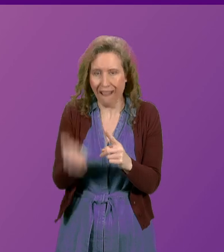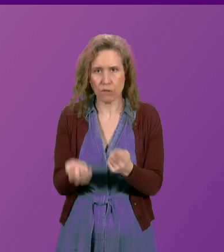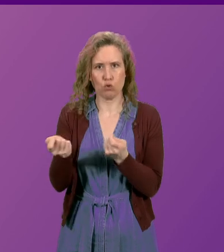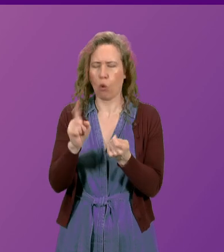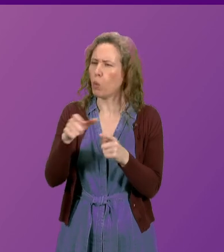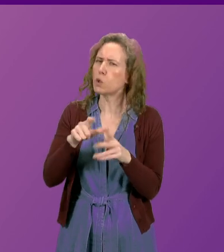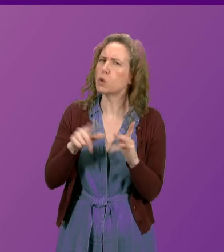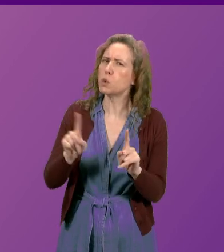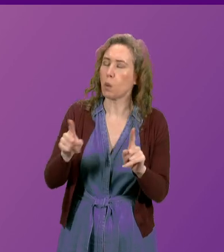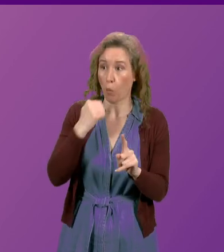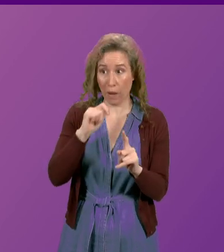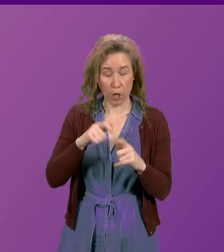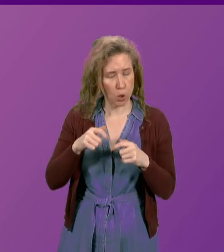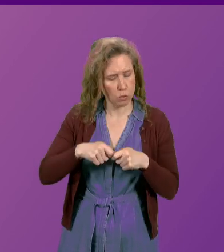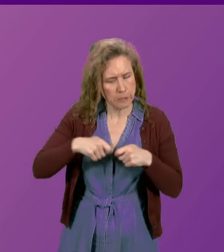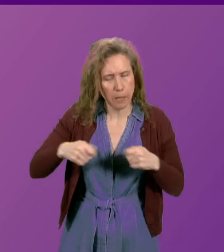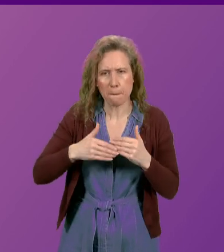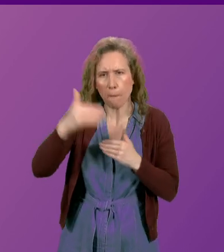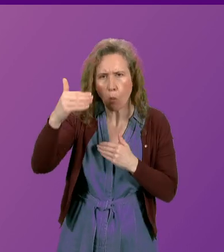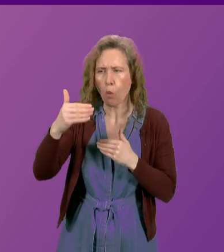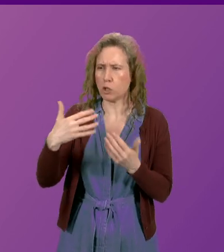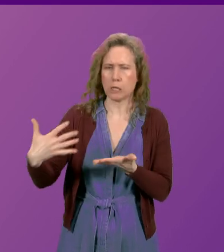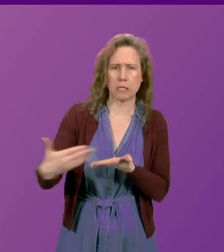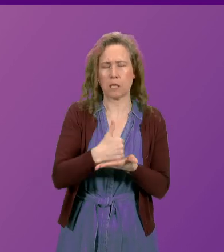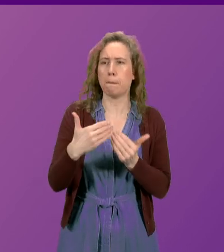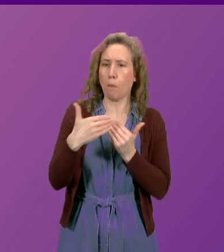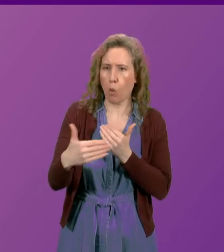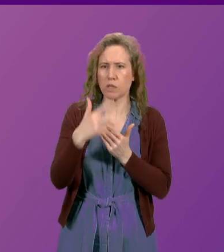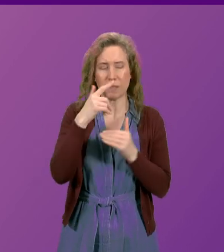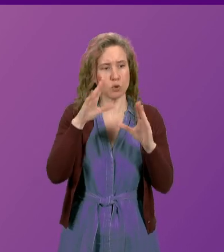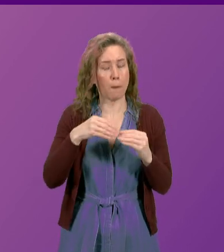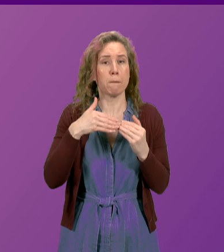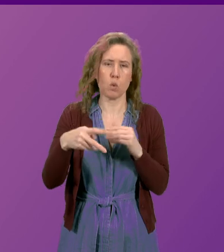he go further to raise the funds that we need to stop more cuts in Scotland,